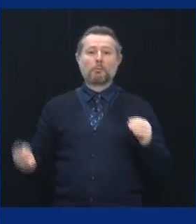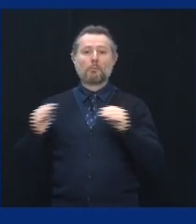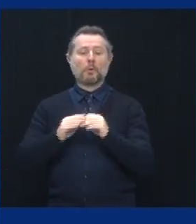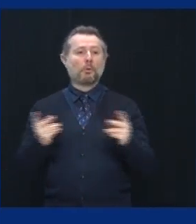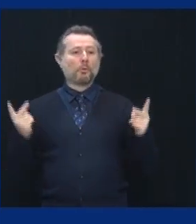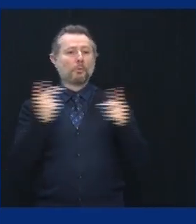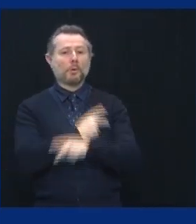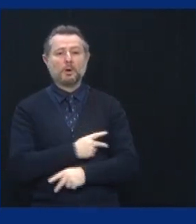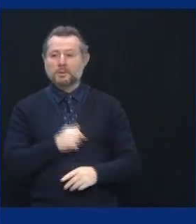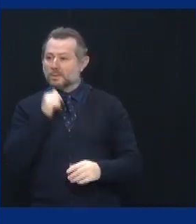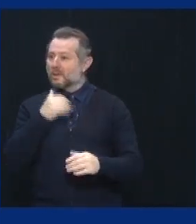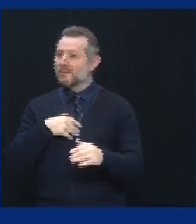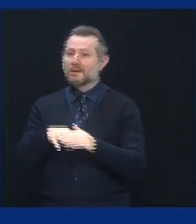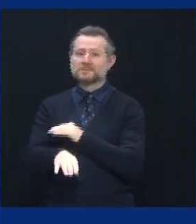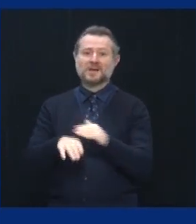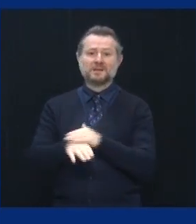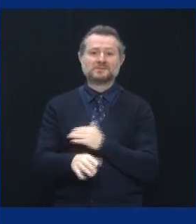AND LACKING IN RESOURCES UNDER